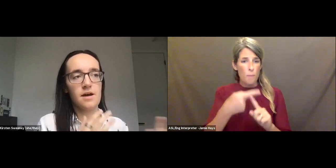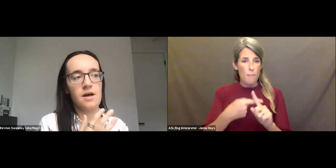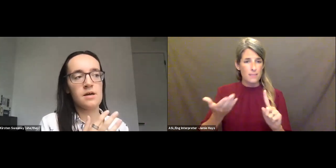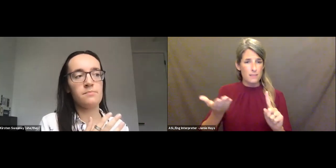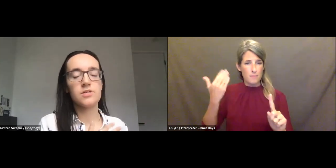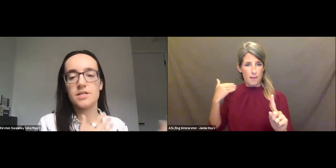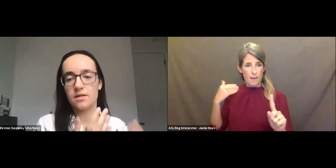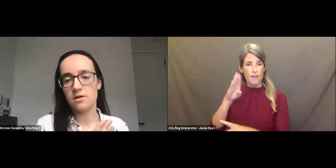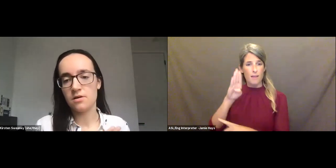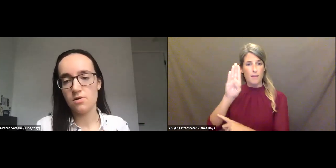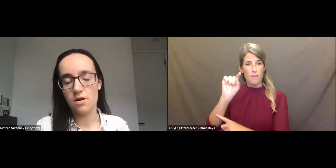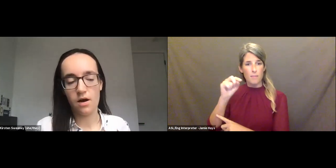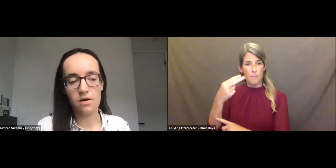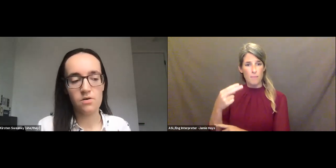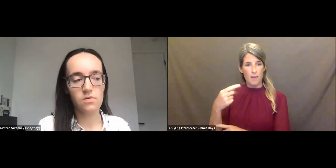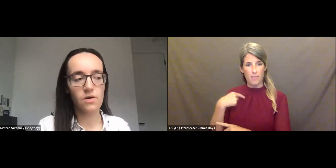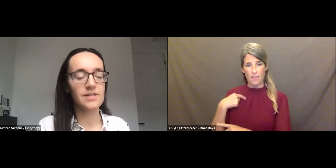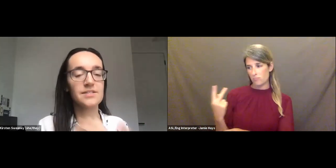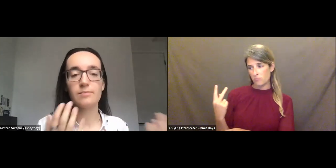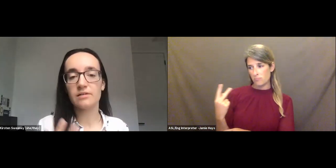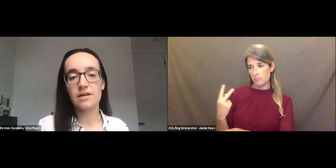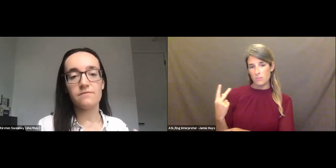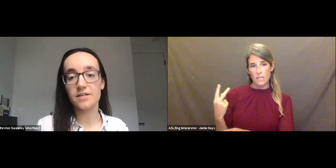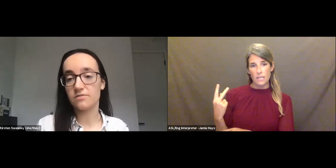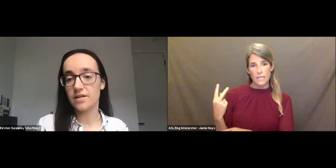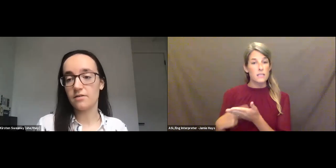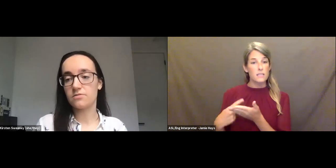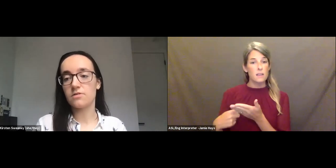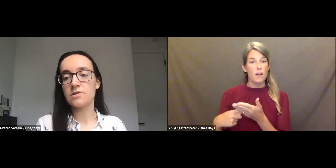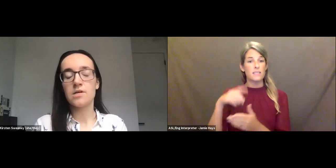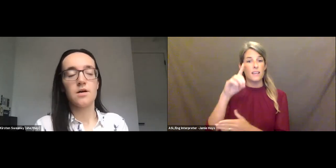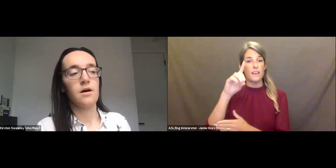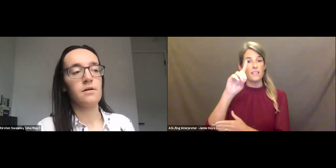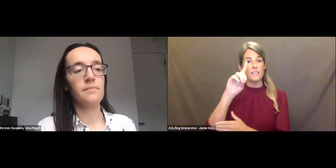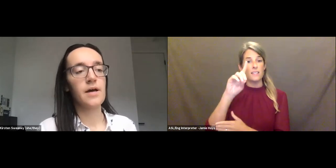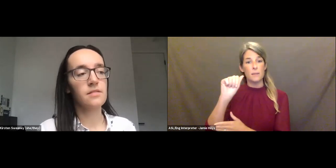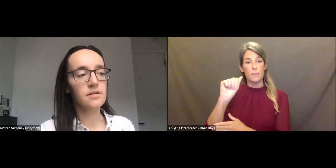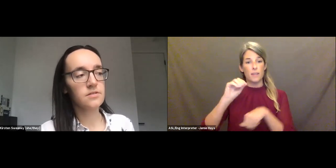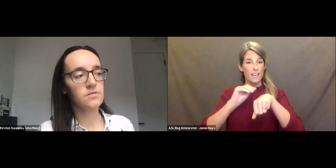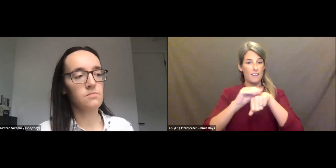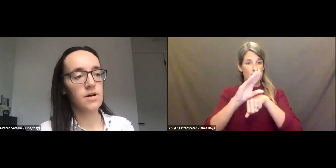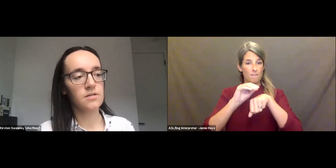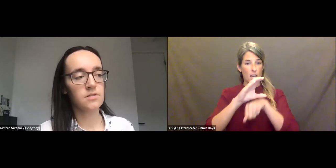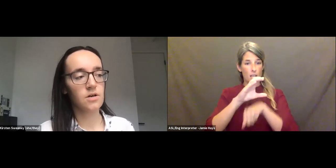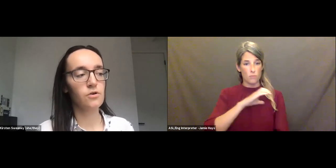and I put together a Disability Advisory Council, and this was a